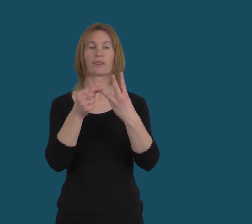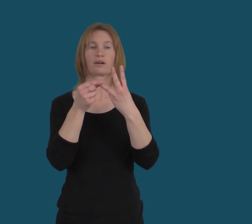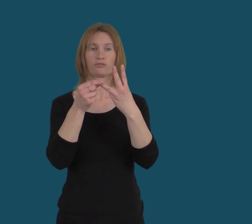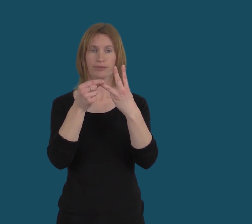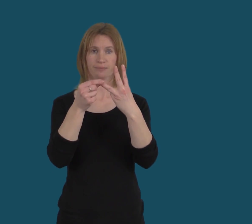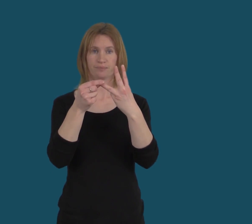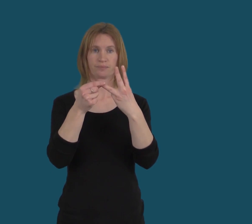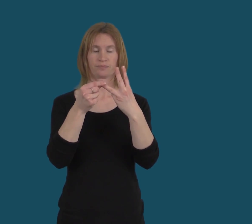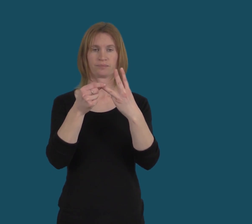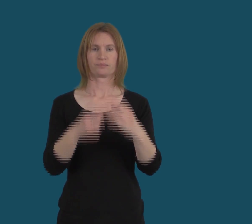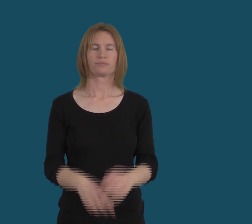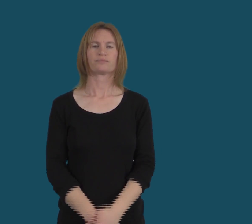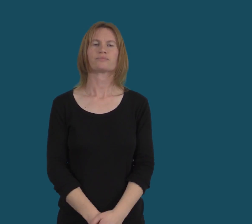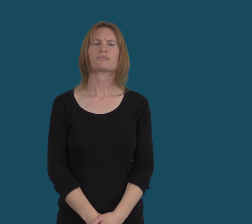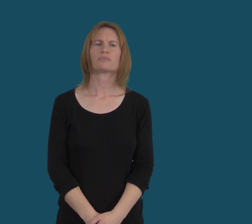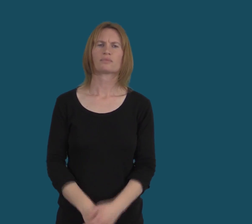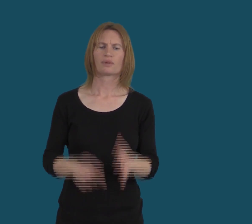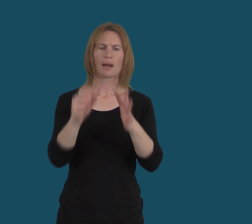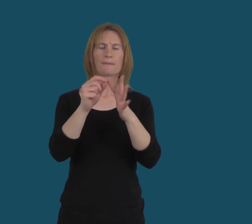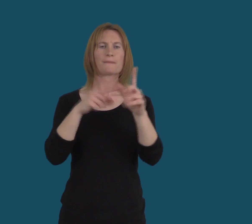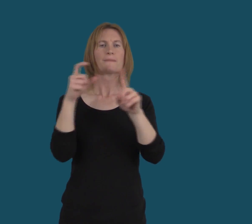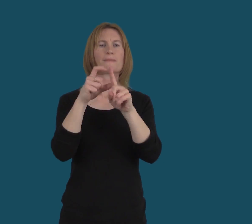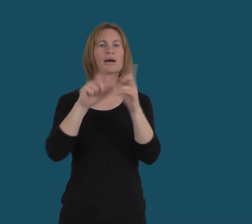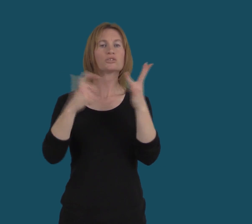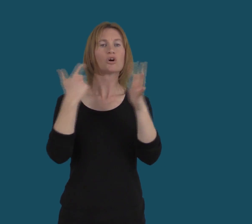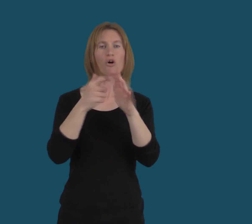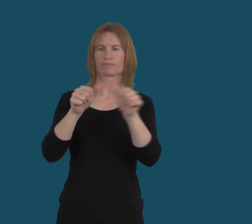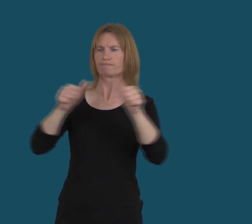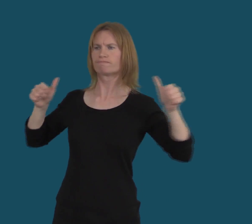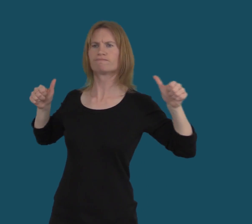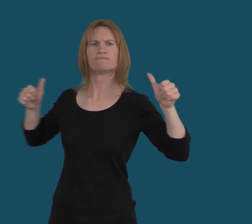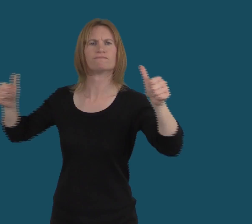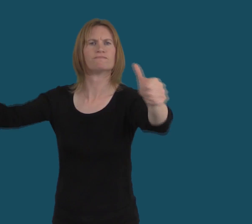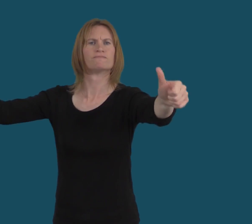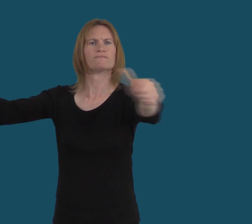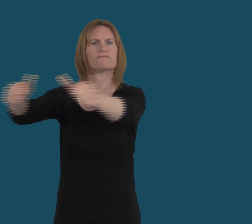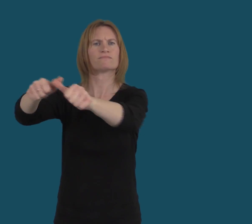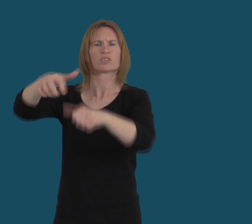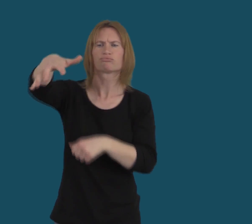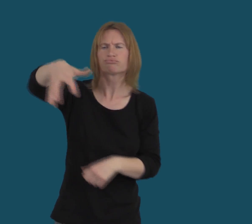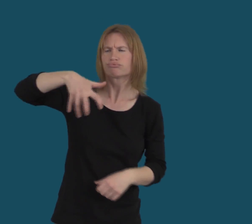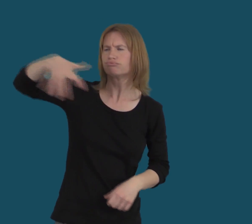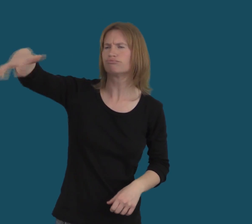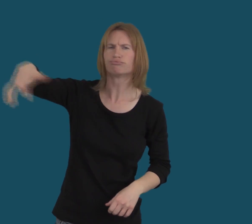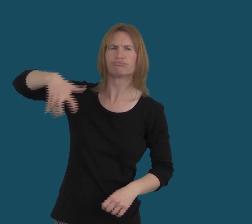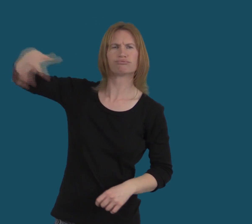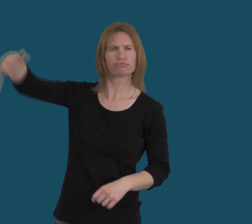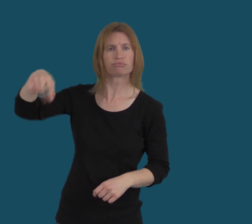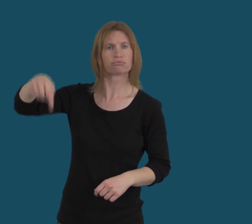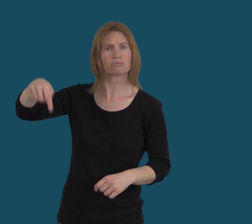Your third option is to find a ploughed paddock,